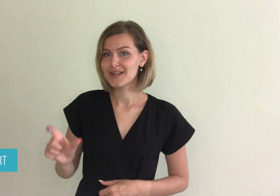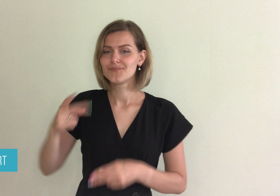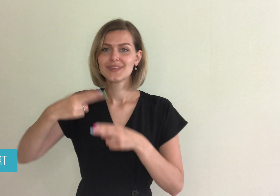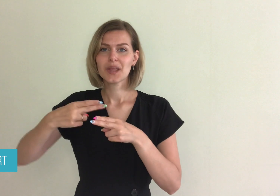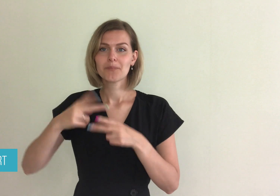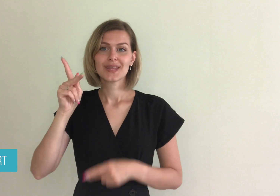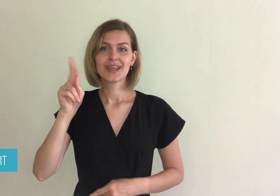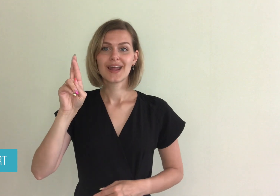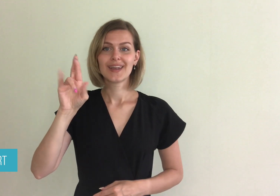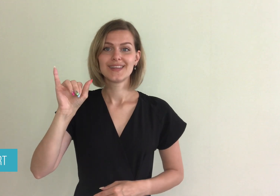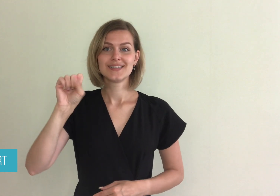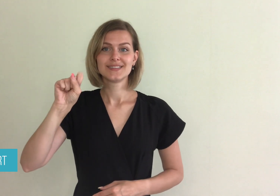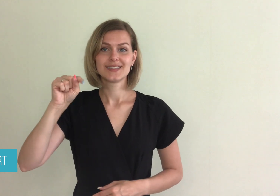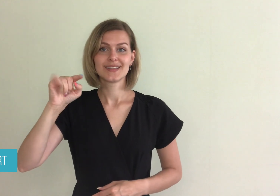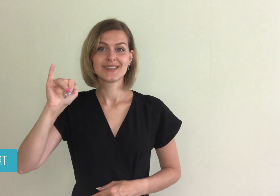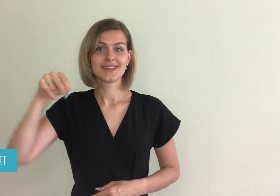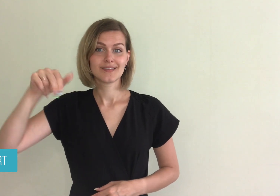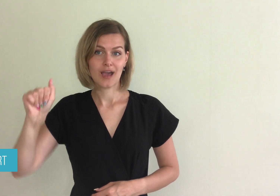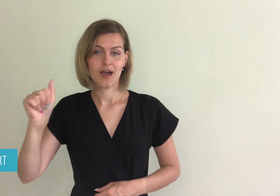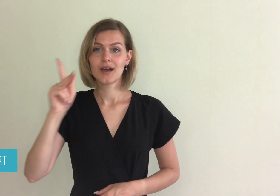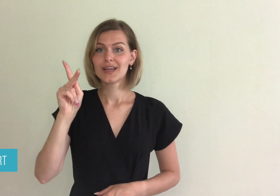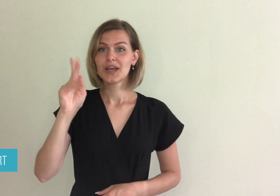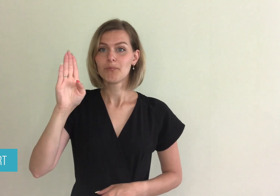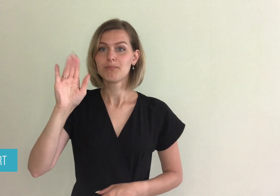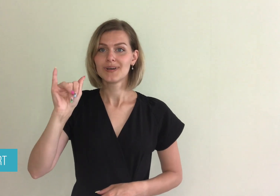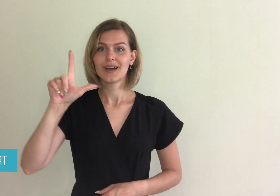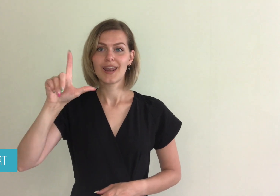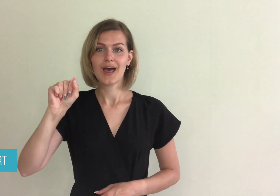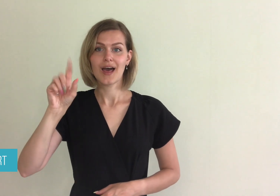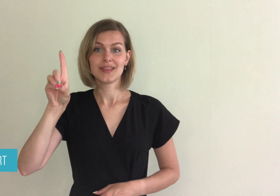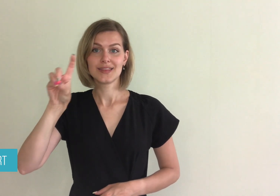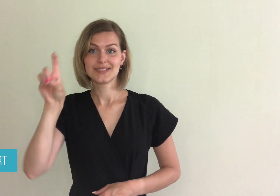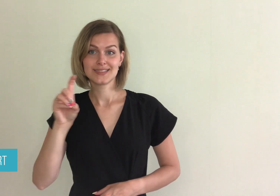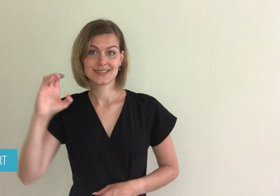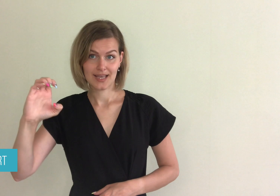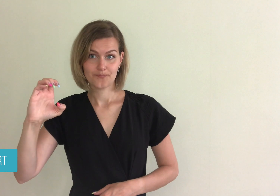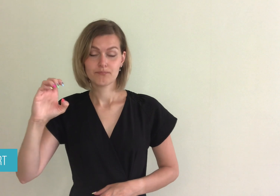there is a Deaf woman named Kristina Kbiladze.